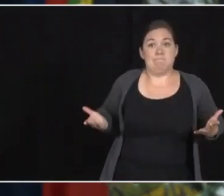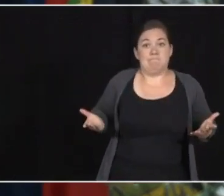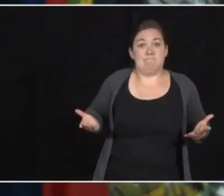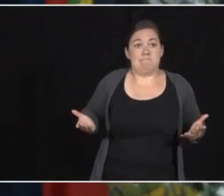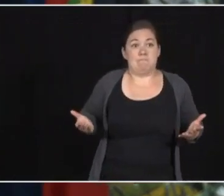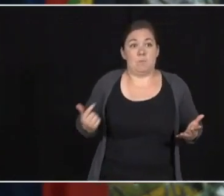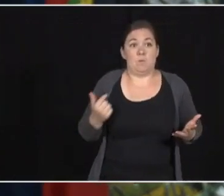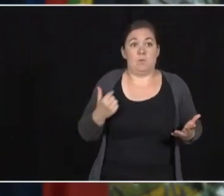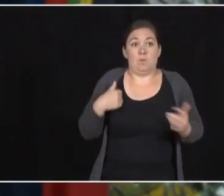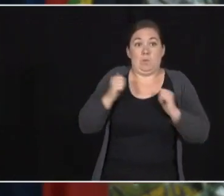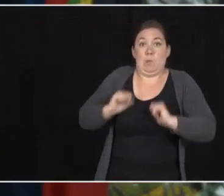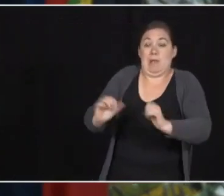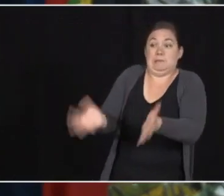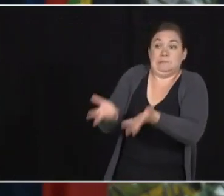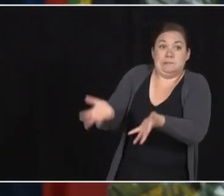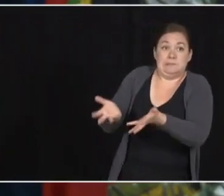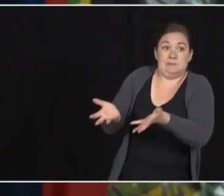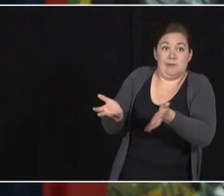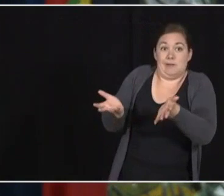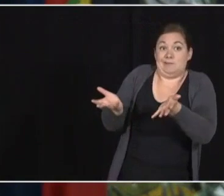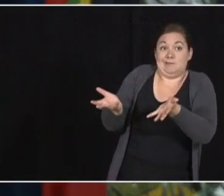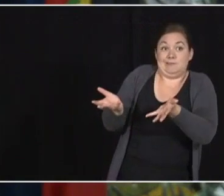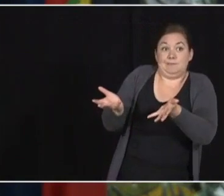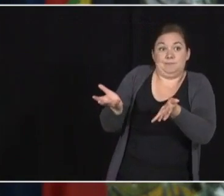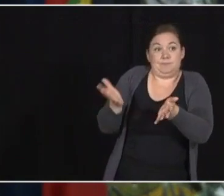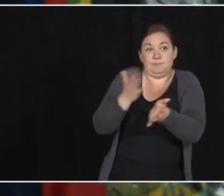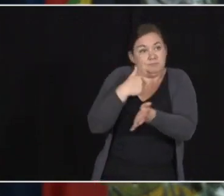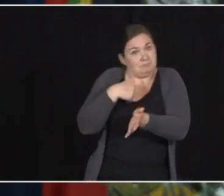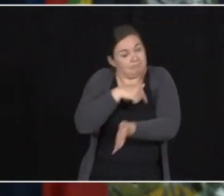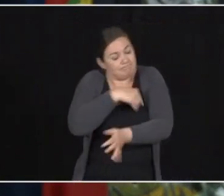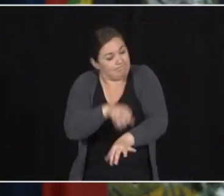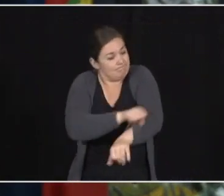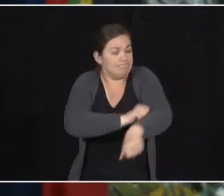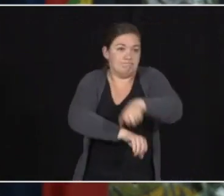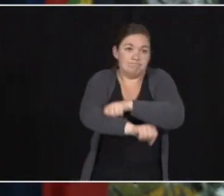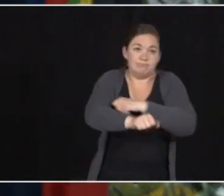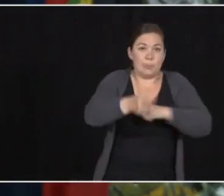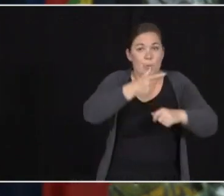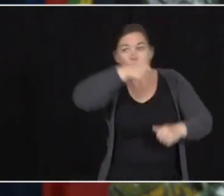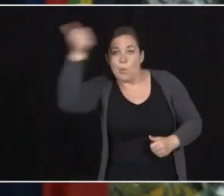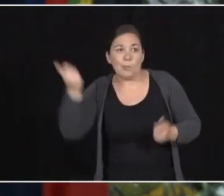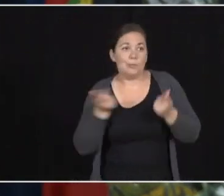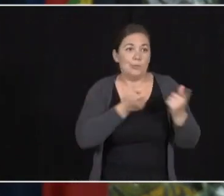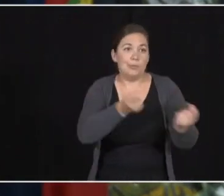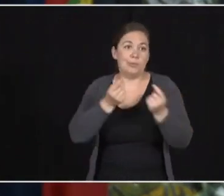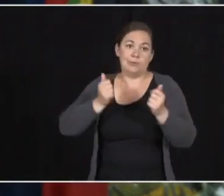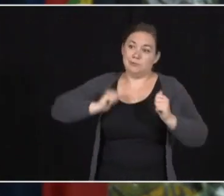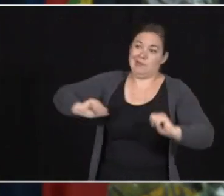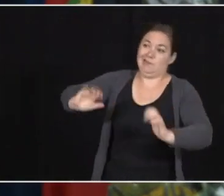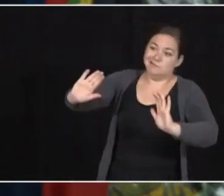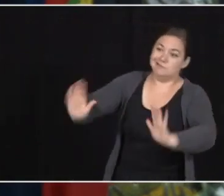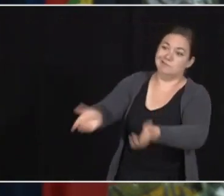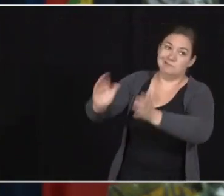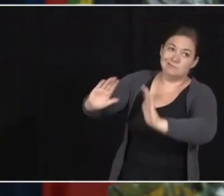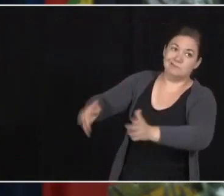we didn't just sit on our hands. We were working with them, trying to get them in there. Giving them PPE,